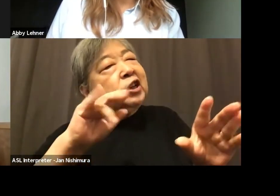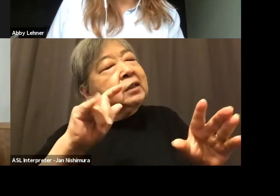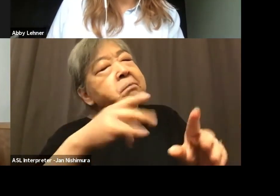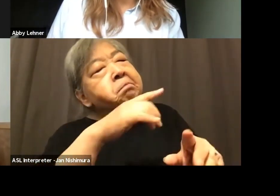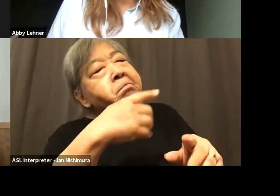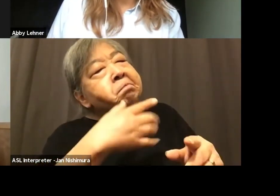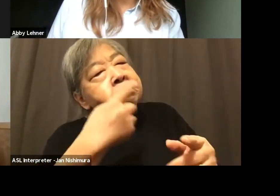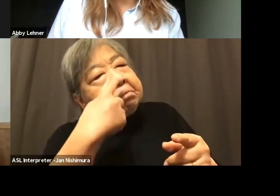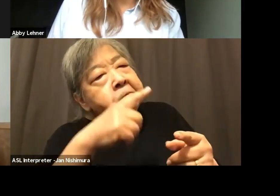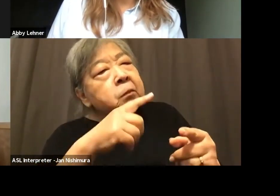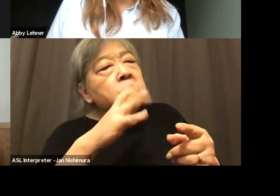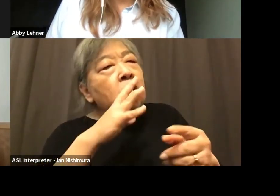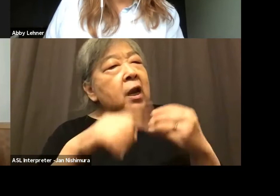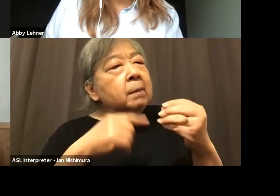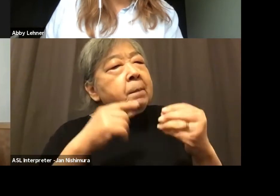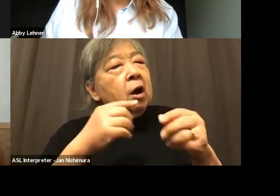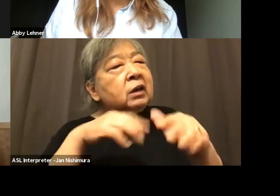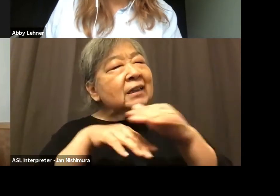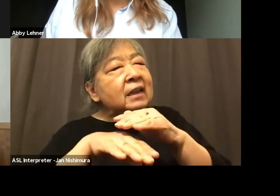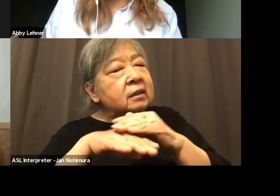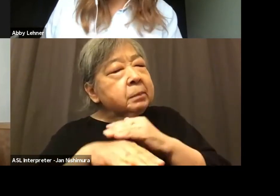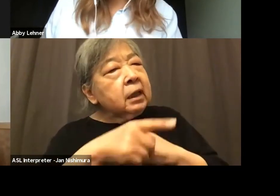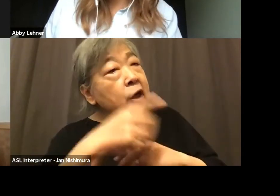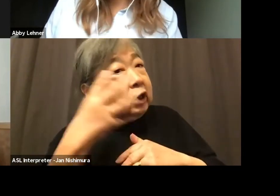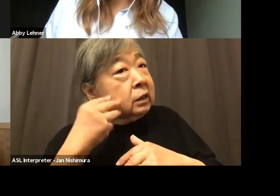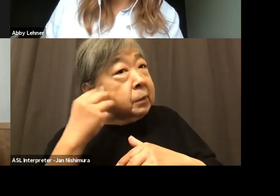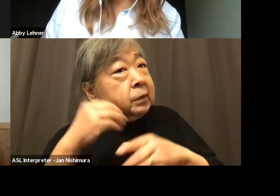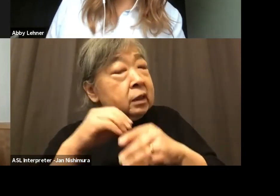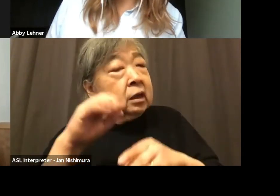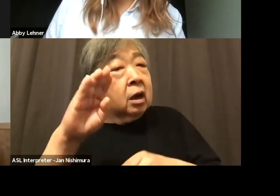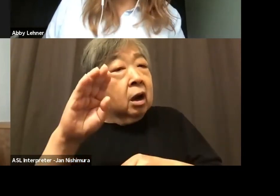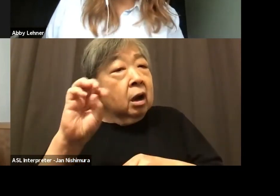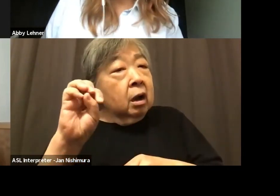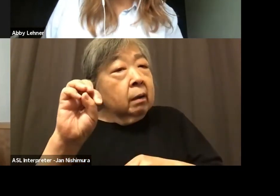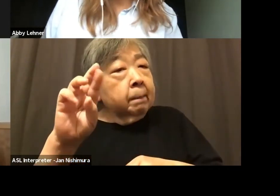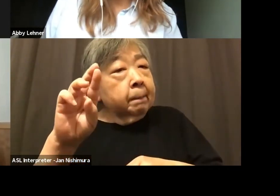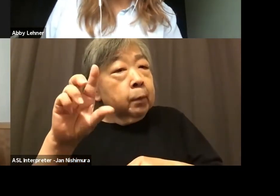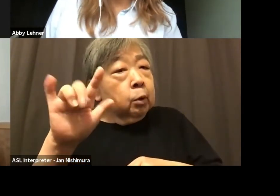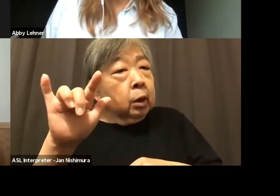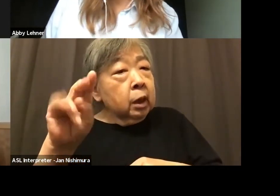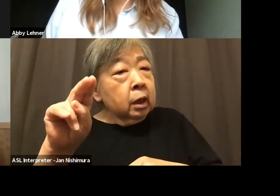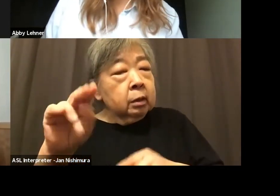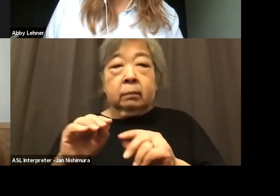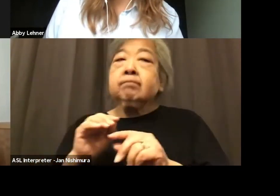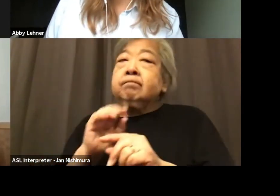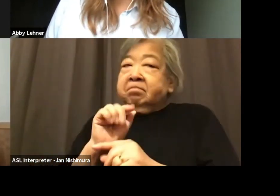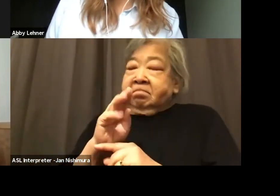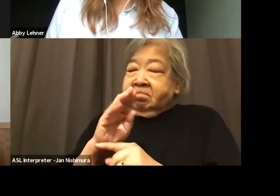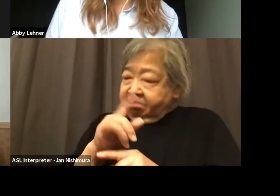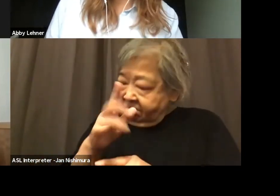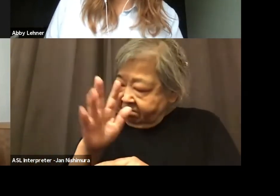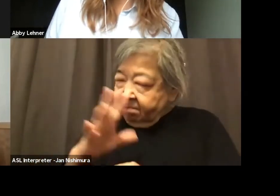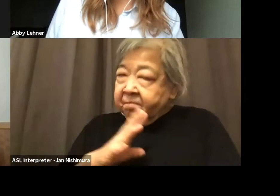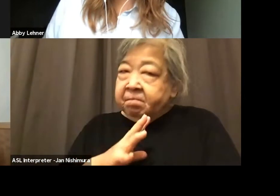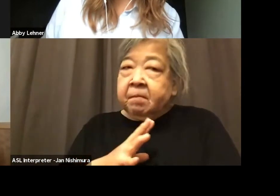encountered Berlin and everything. Sure, to give a little more background about my internship program,